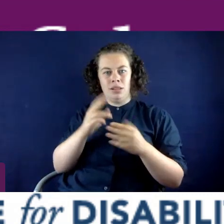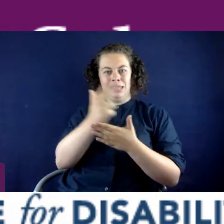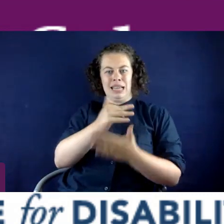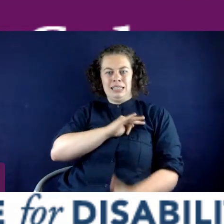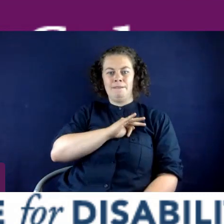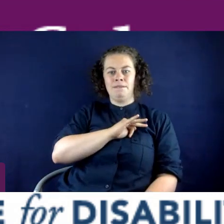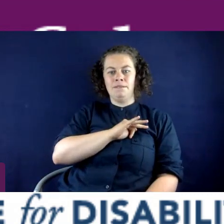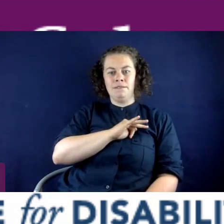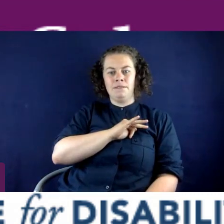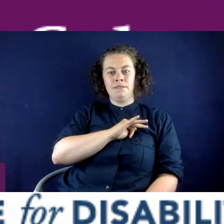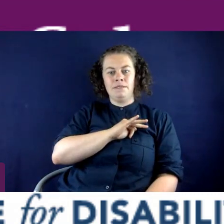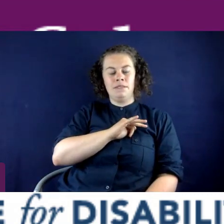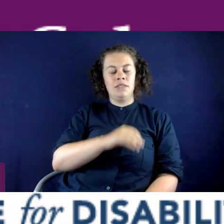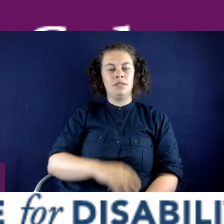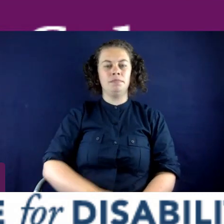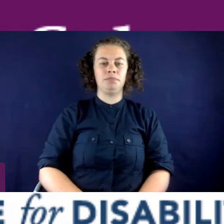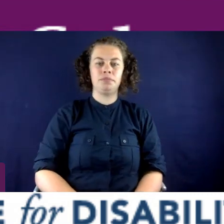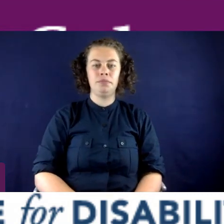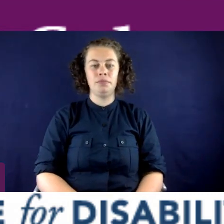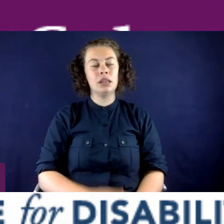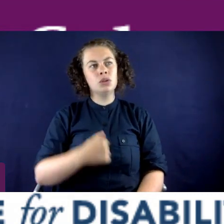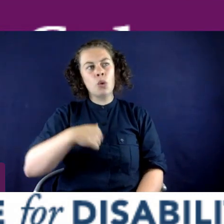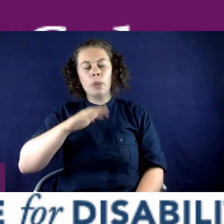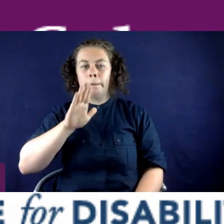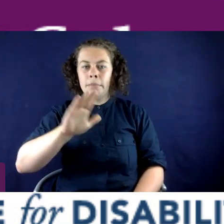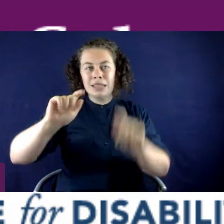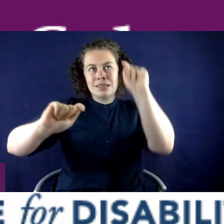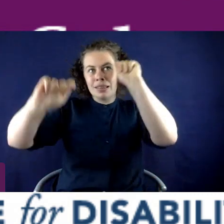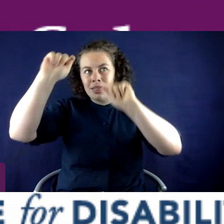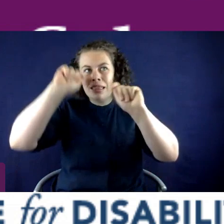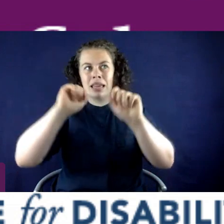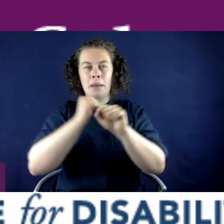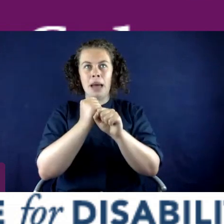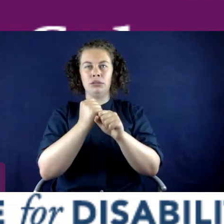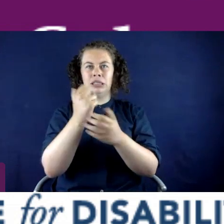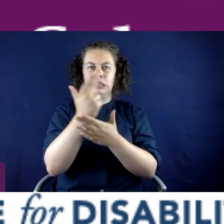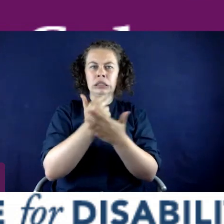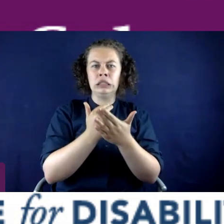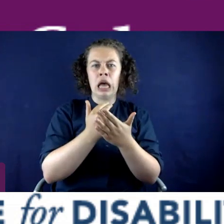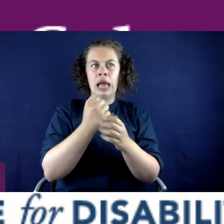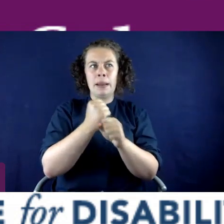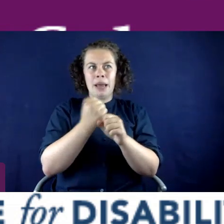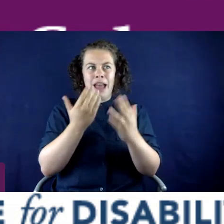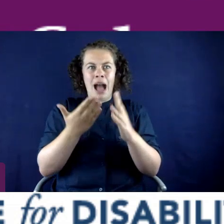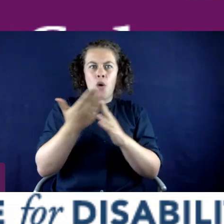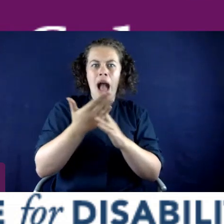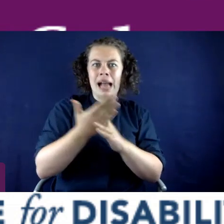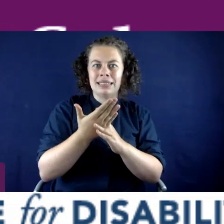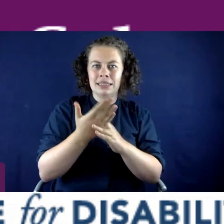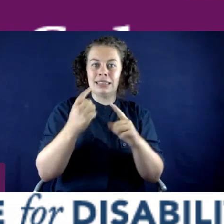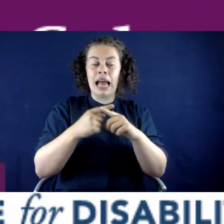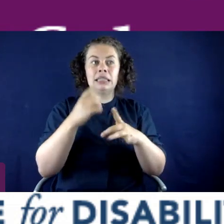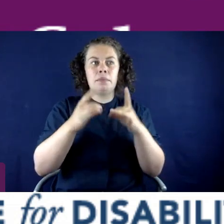, it hinges on design and dignity. And by increasing , in a physical way through legislation and construction